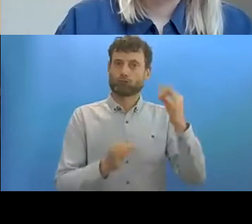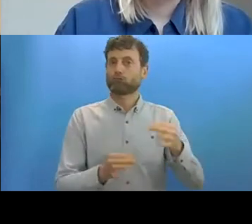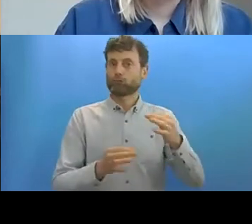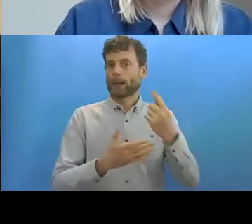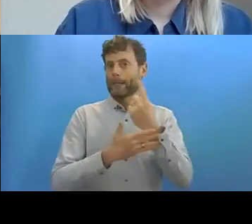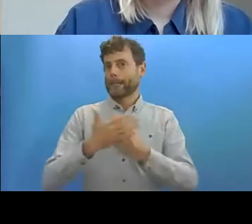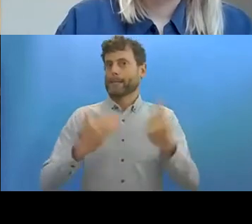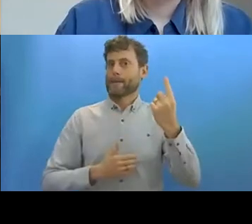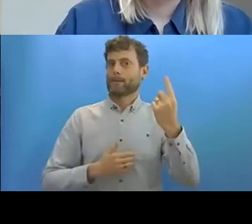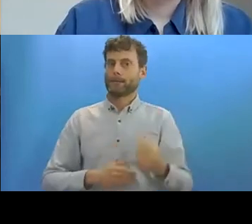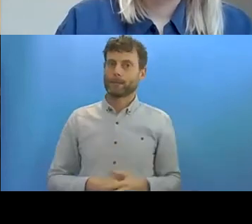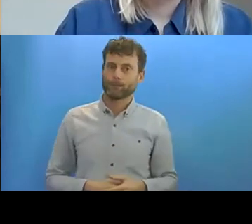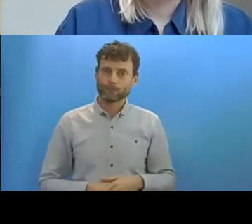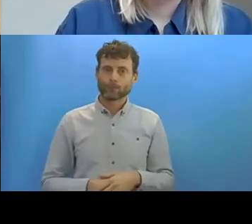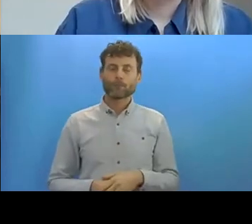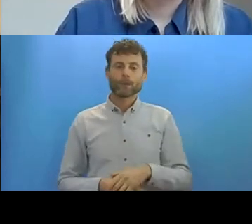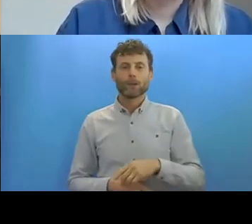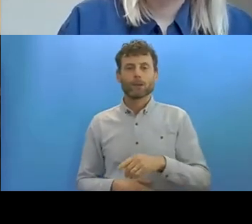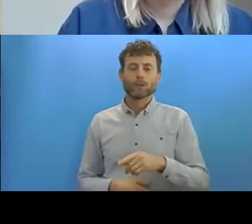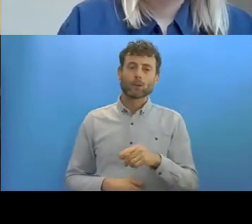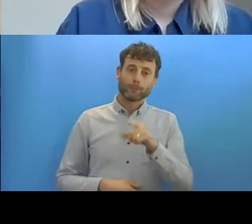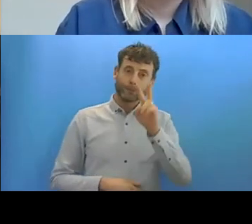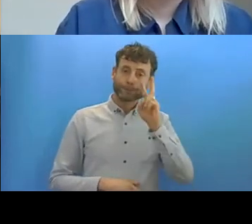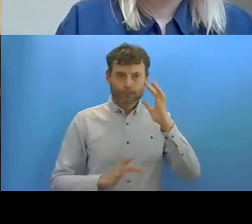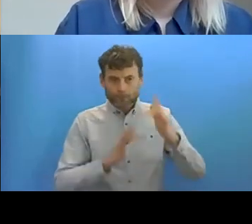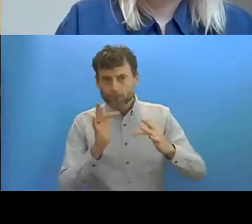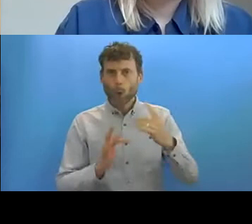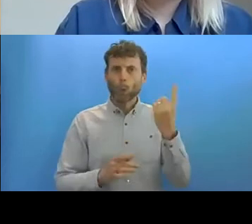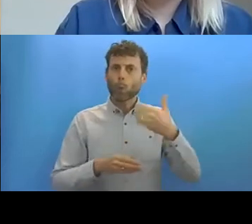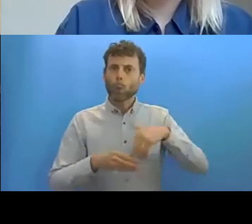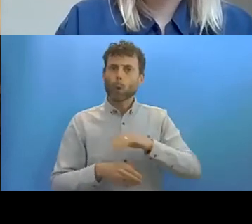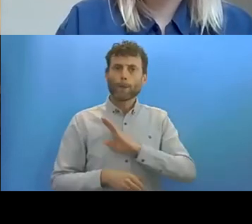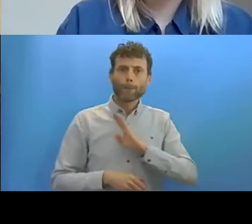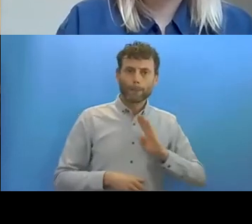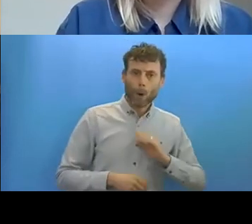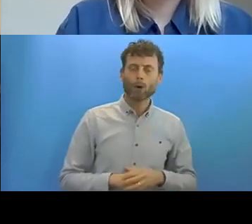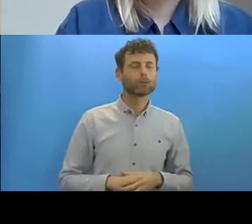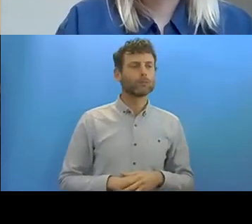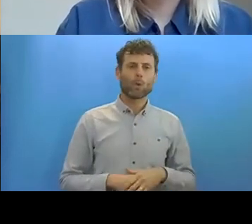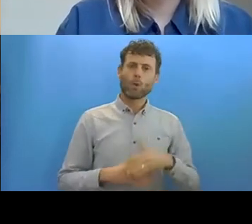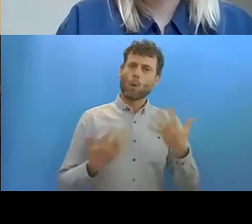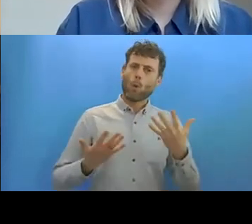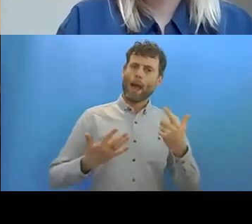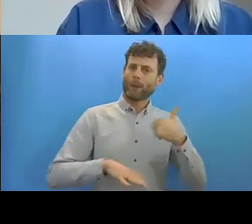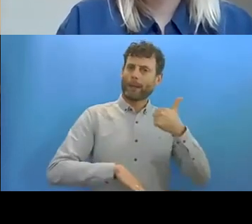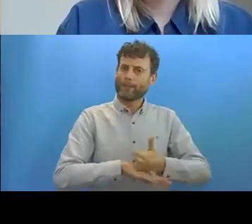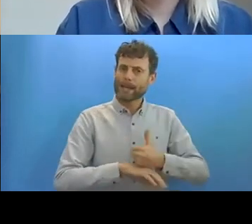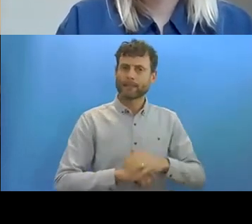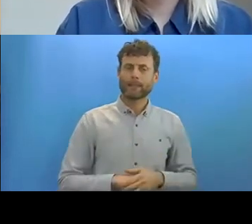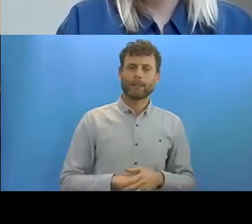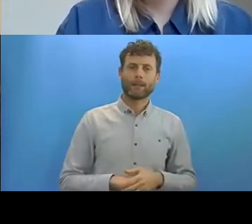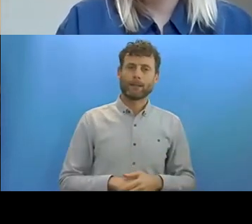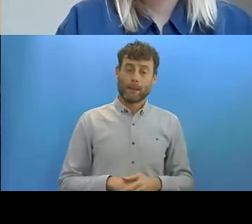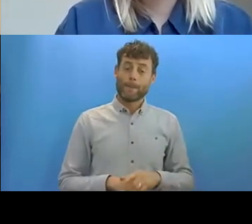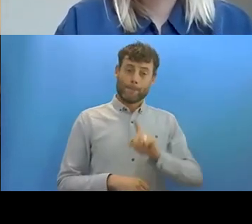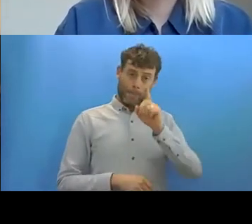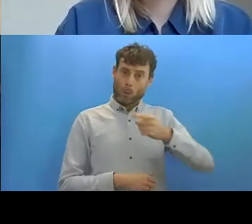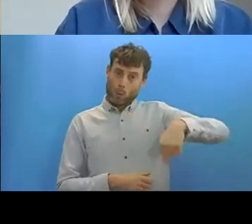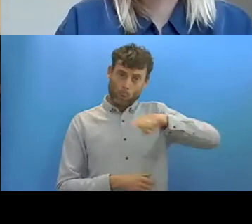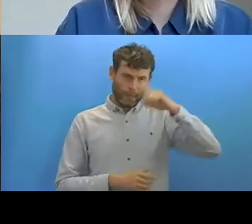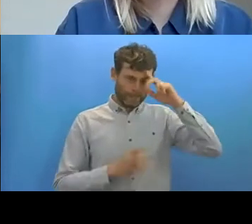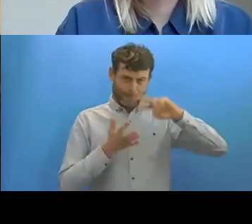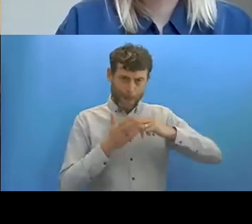out who is on the board, a range of things like that.